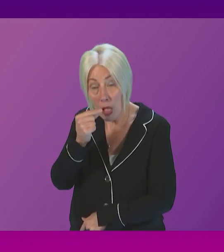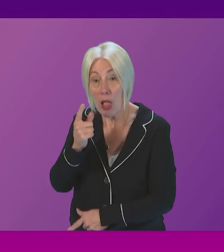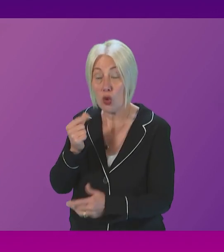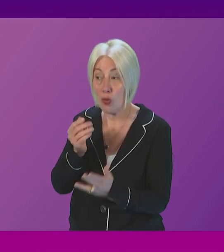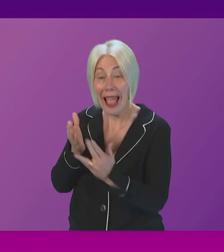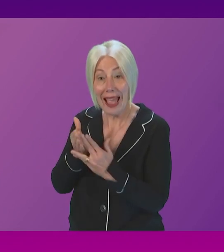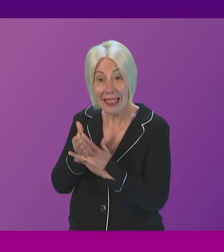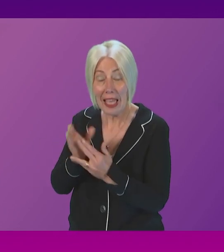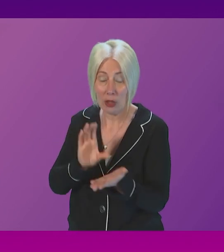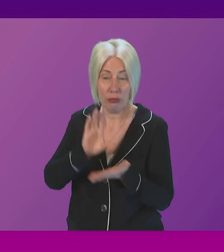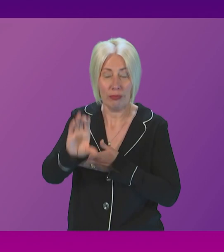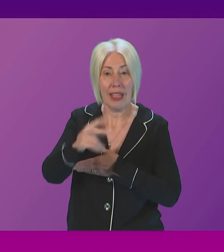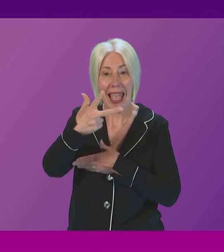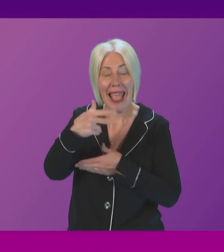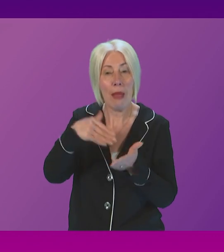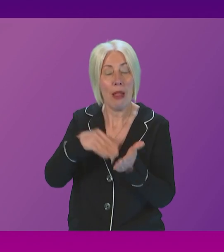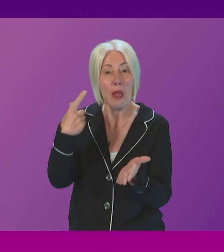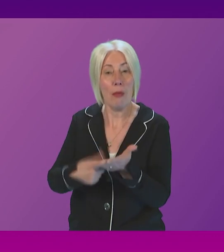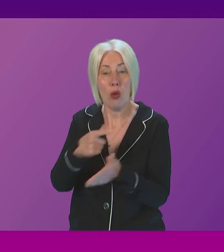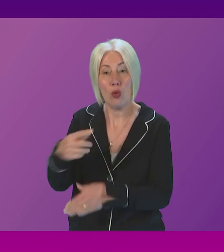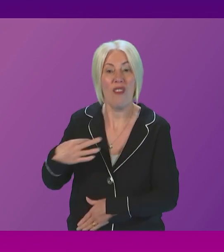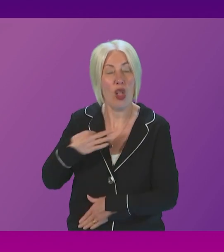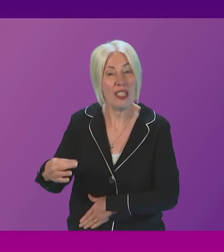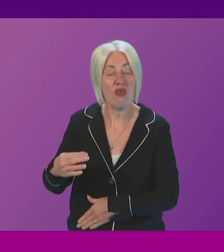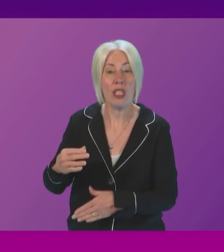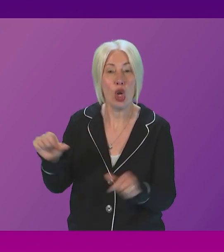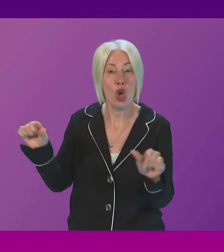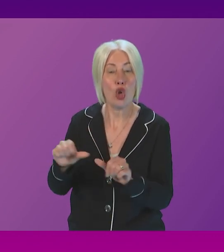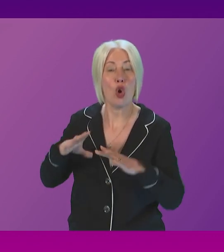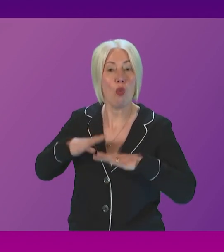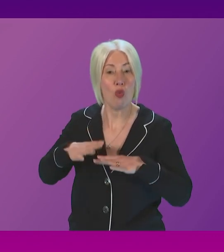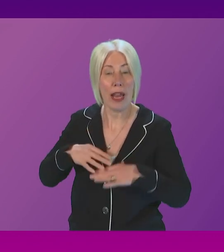We provided £8 million for voluntary sector short breaks in 2022-23, which represented an increase